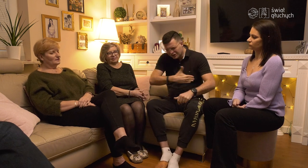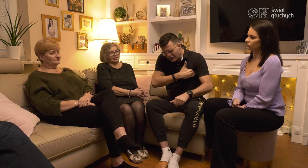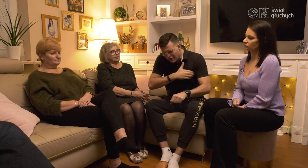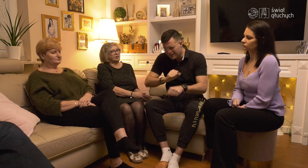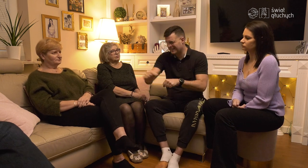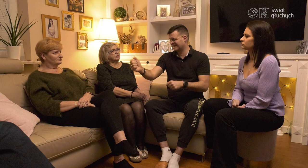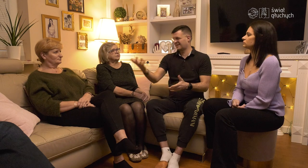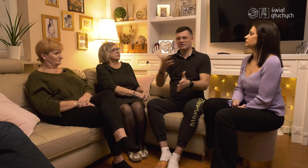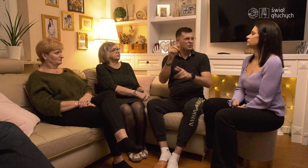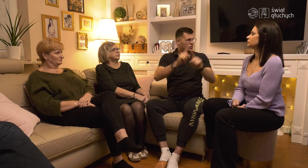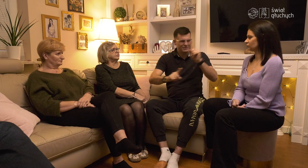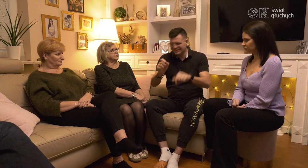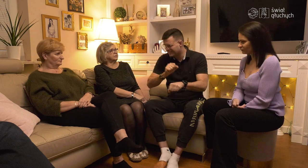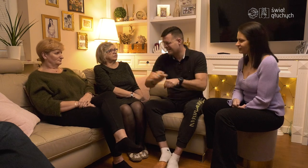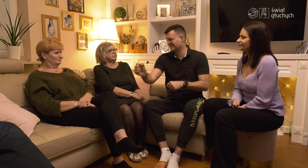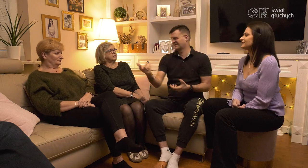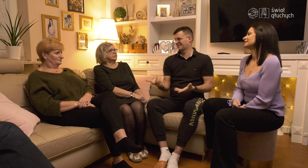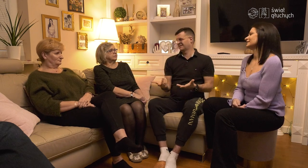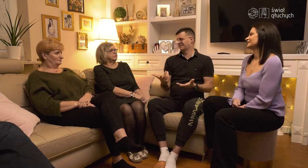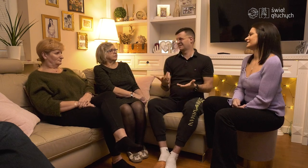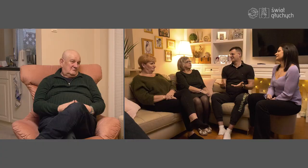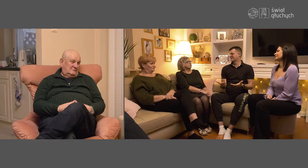There are schools, there are translators…